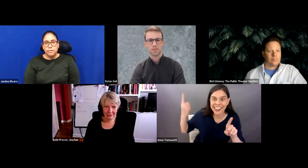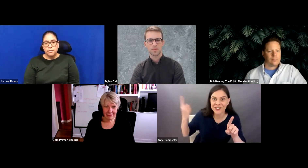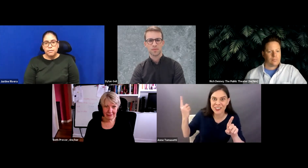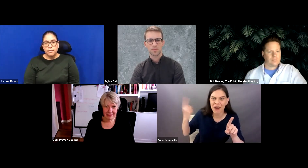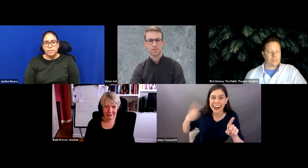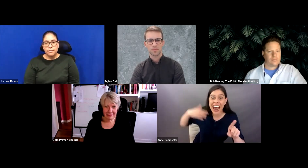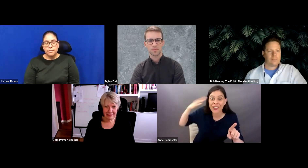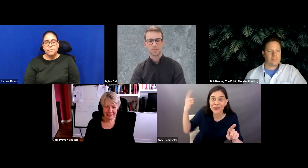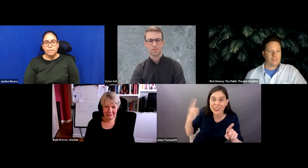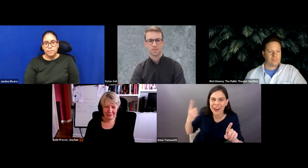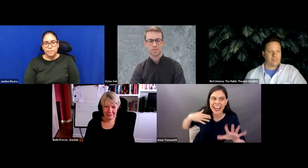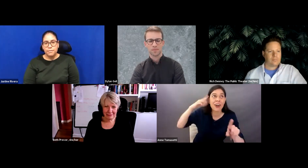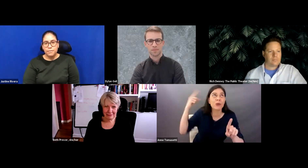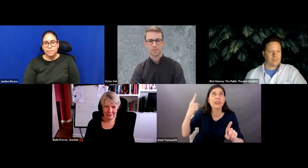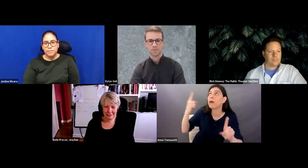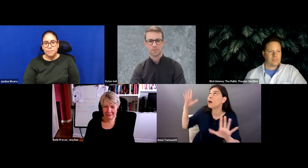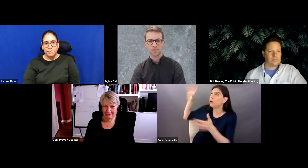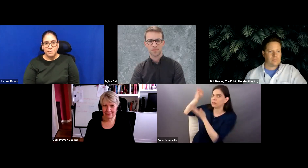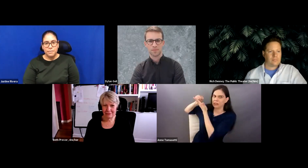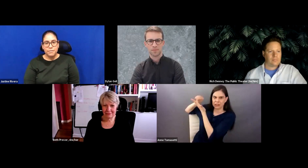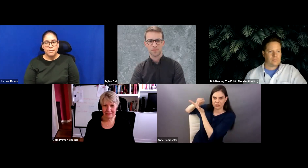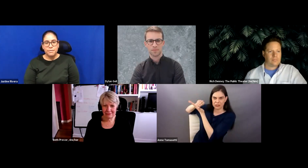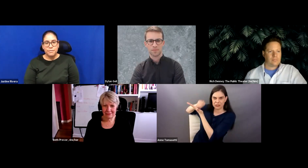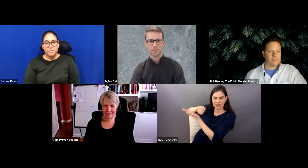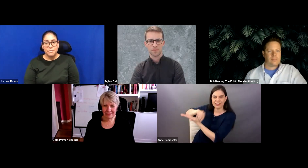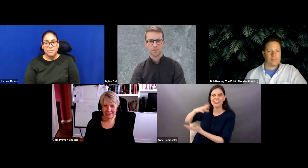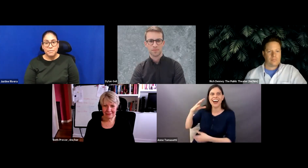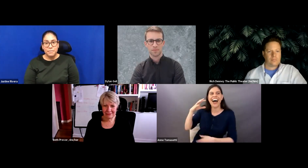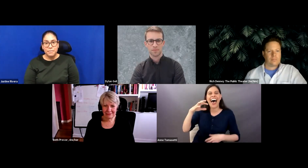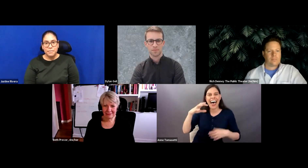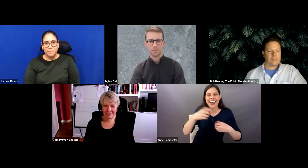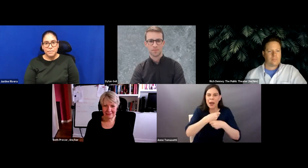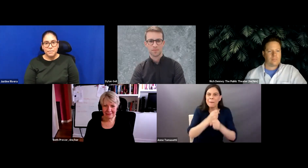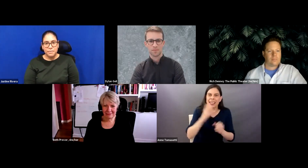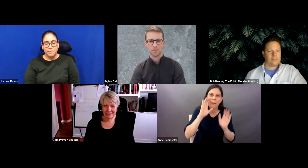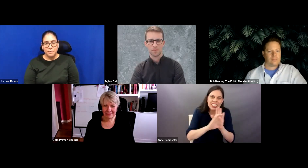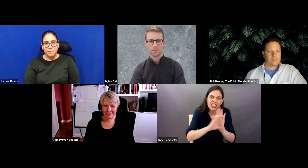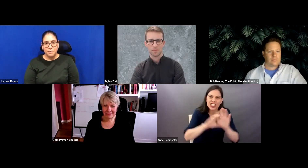vibe, I would instantly, somebody would come to me and I would wait until they came. And then I wrote a list of people